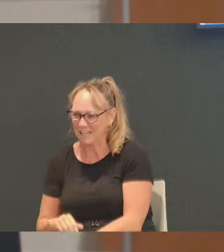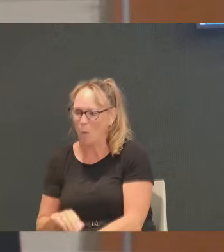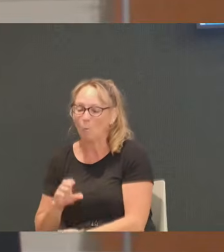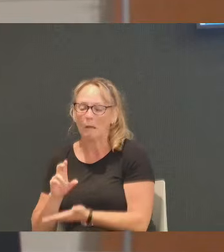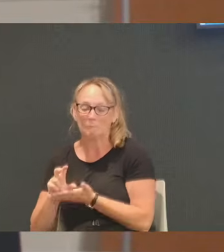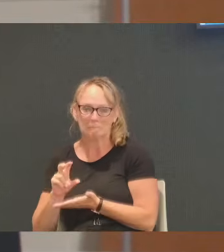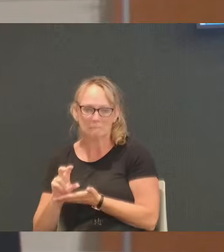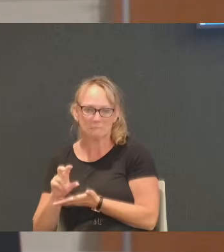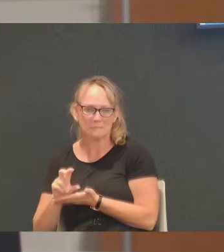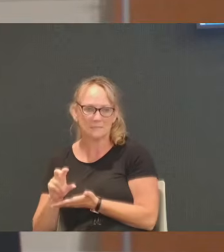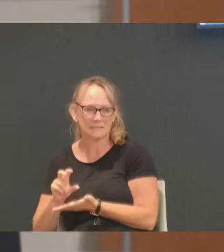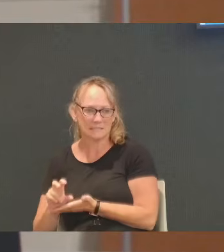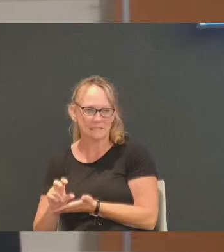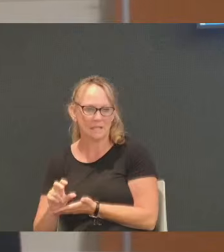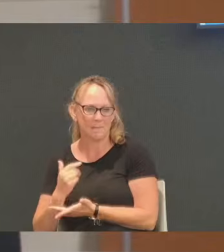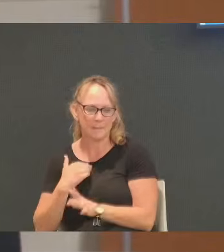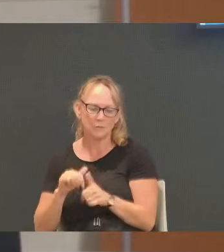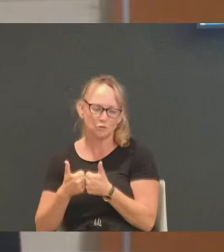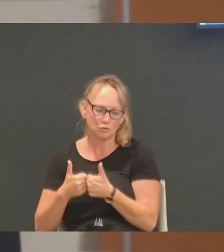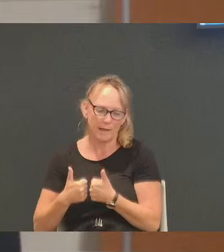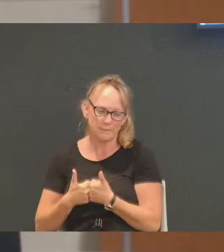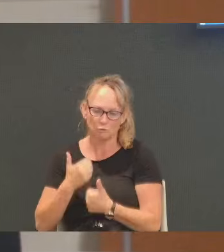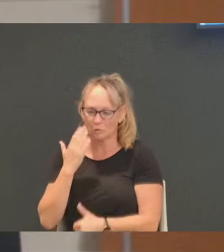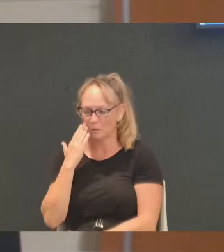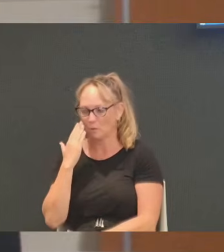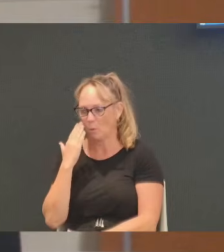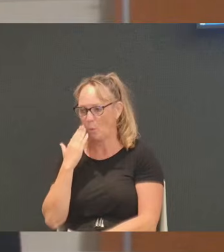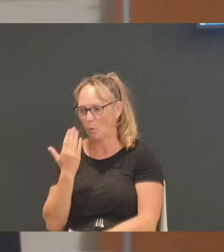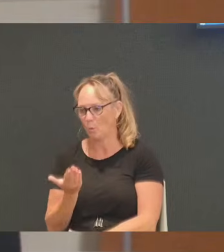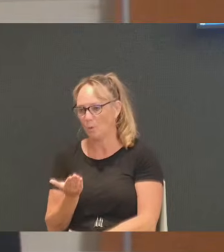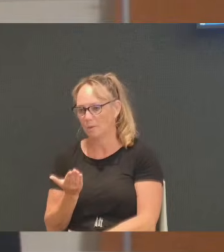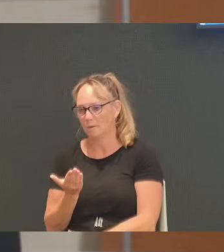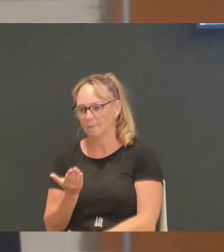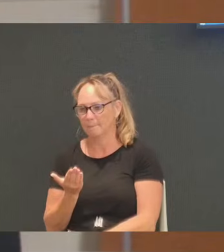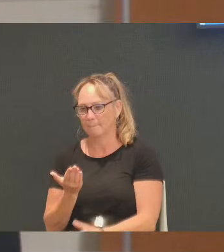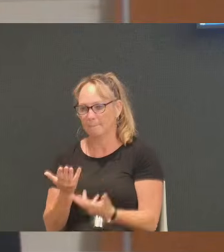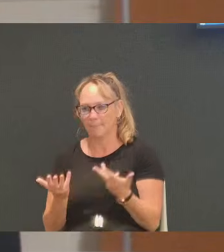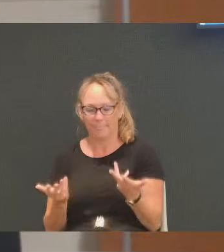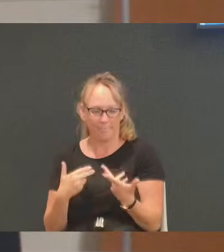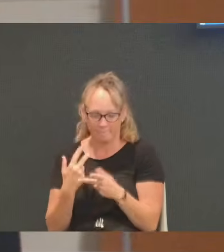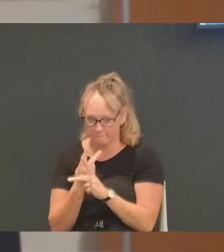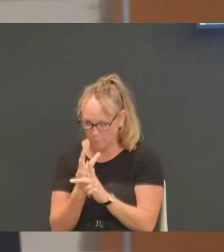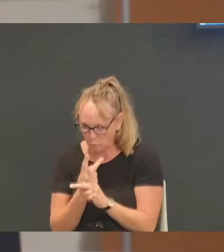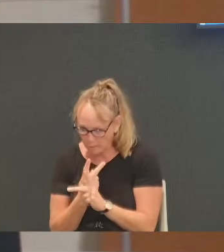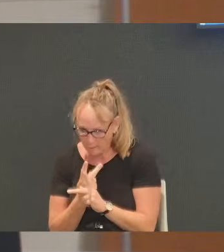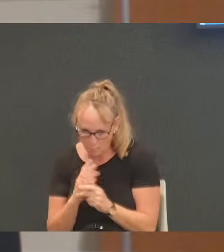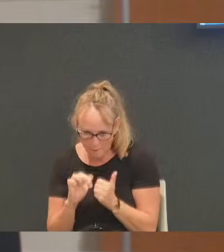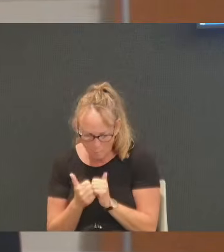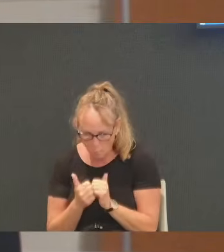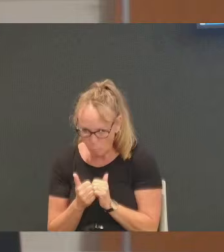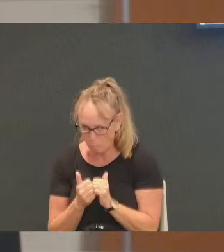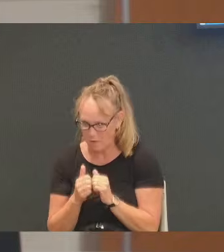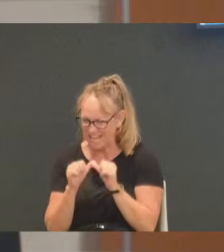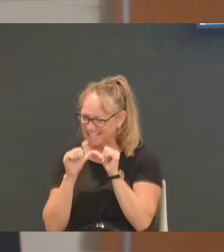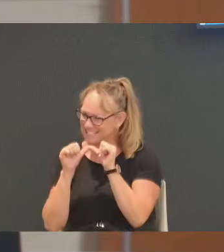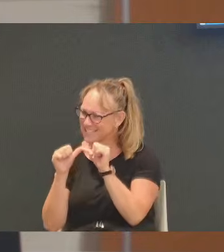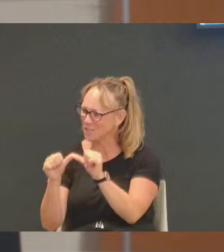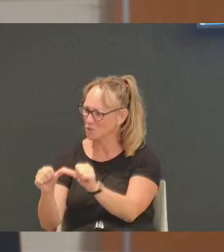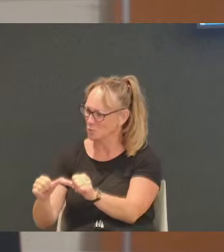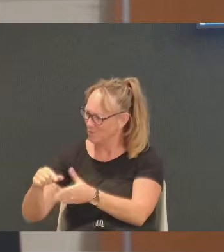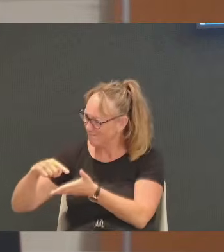still have some challenges by way of figuring out how to continue to fund the total project. Um,